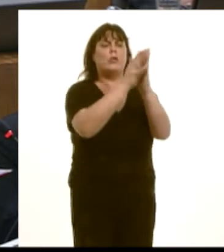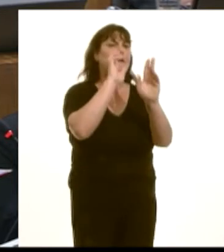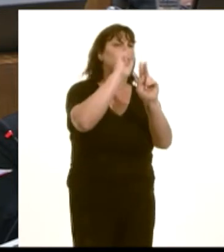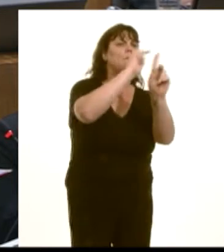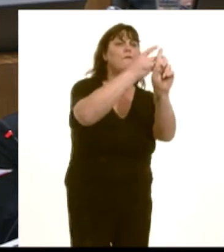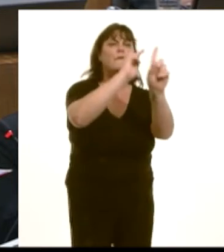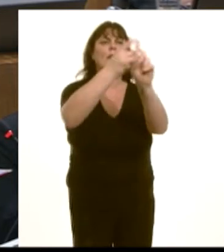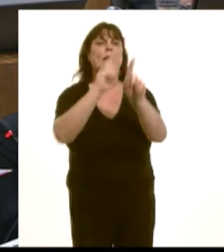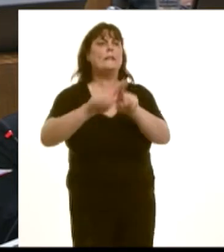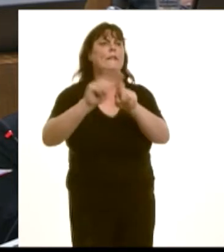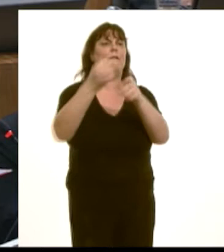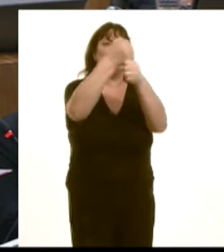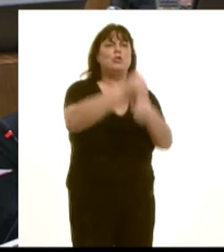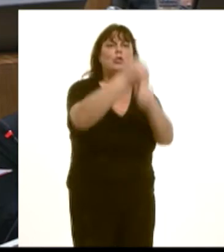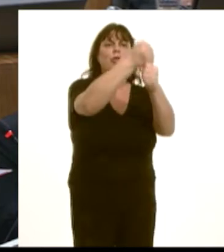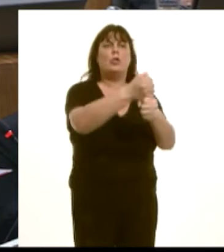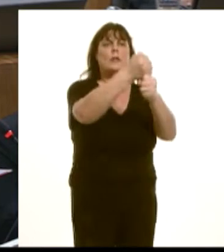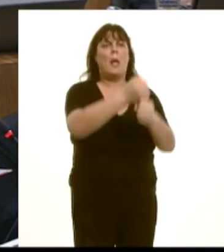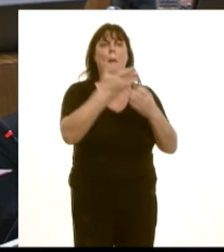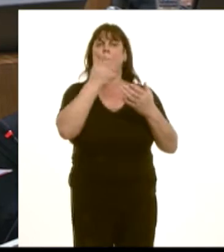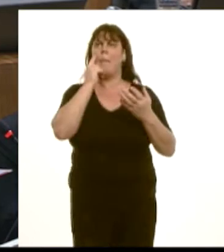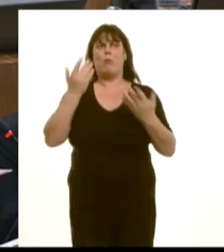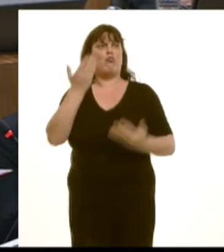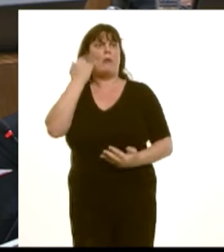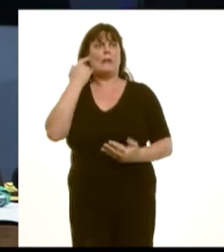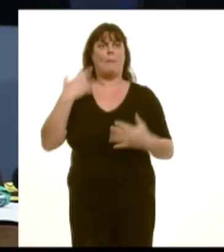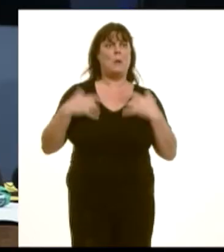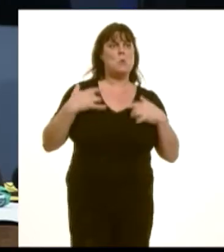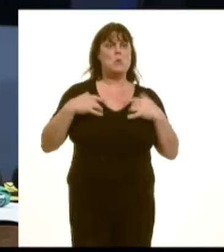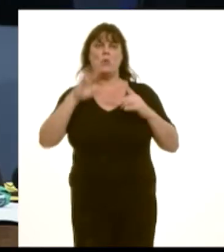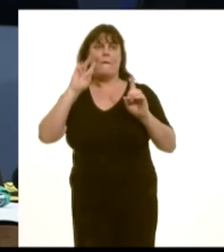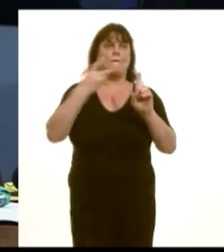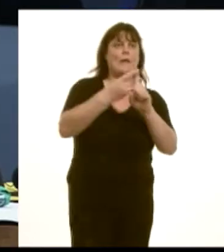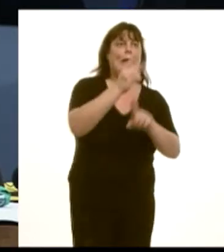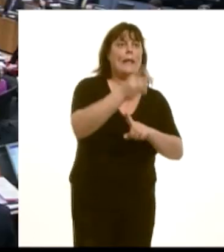are rediscovering and recelebrating, and it is something that we would want to encourage.